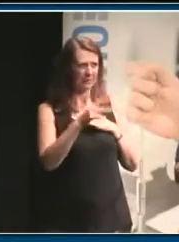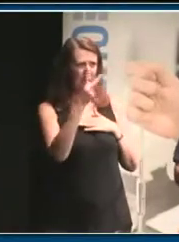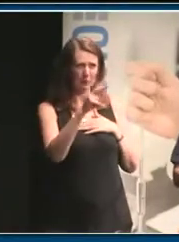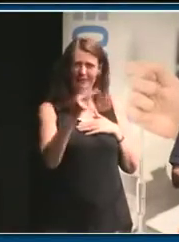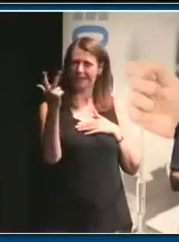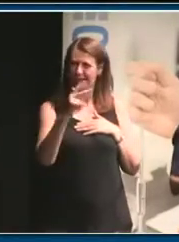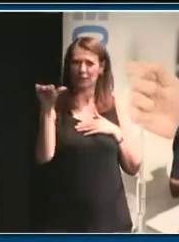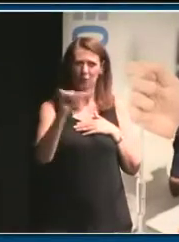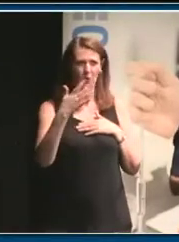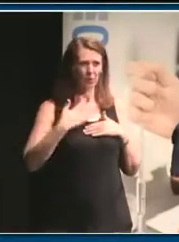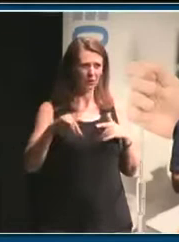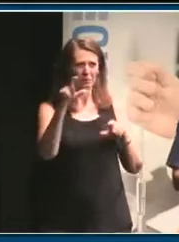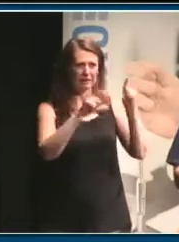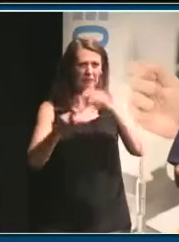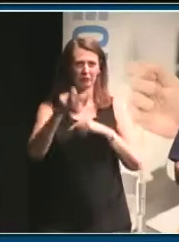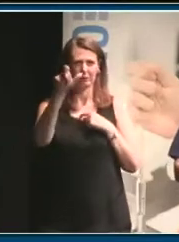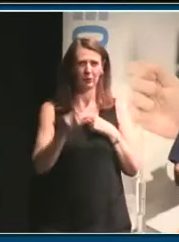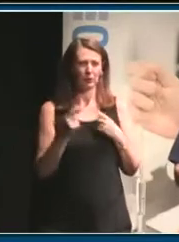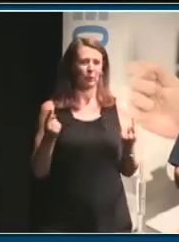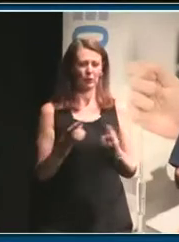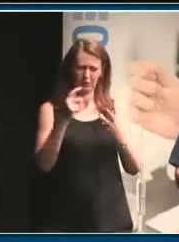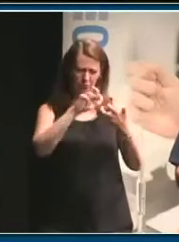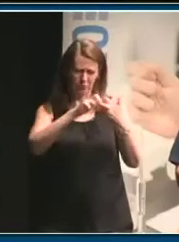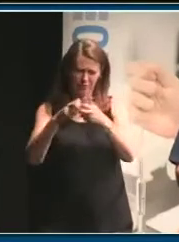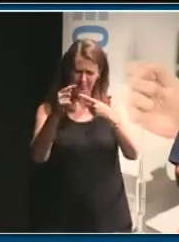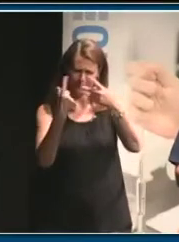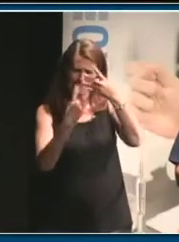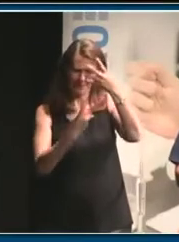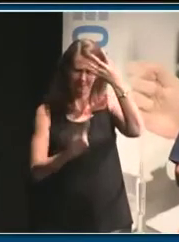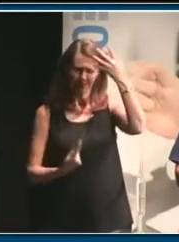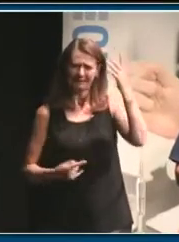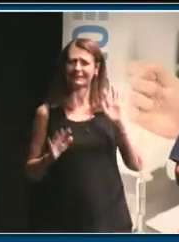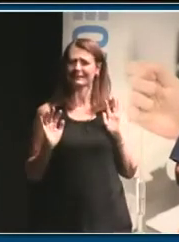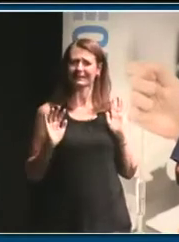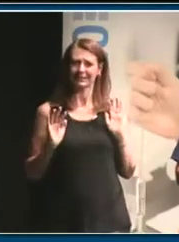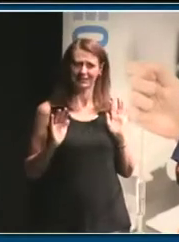a chemist? Look at all the problems that happen, you know. It's almost like the game whack-a-mole